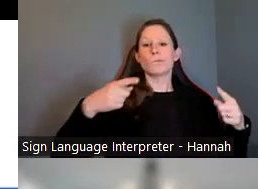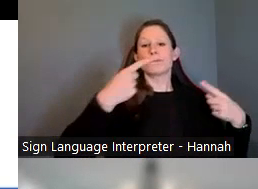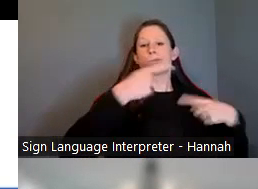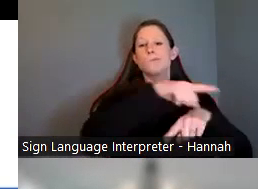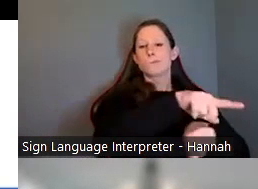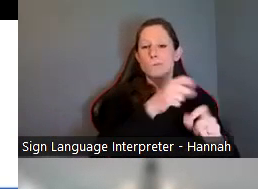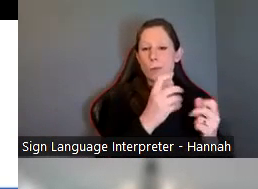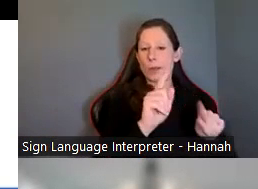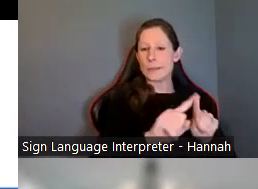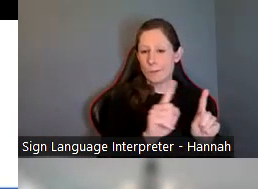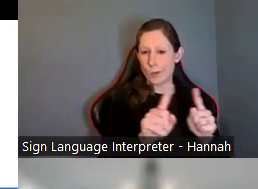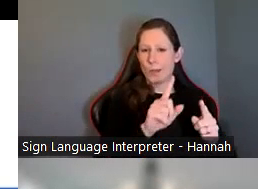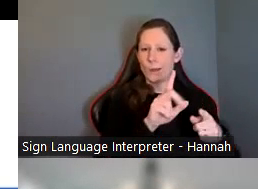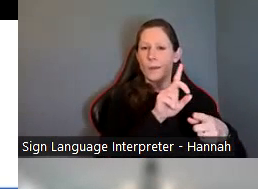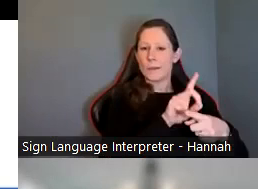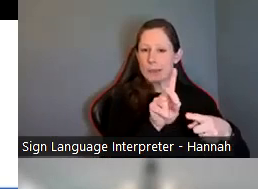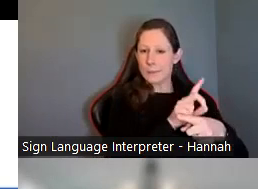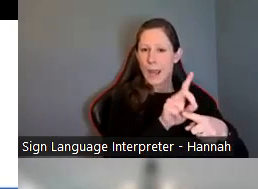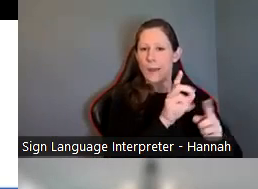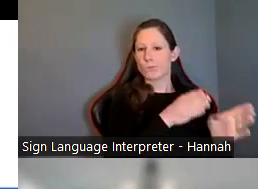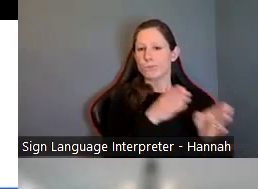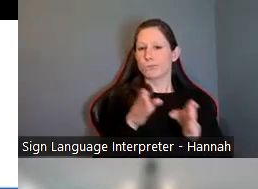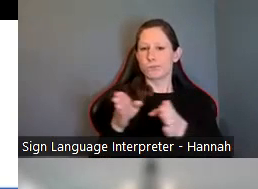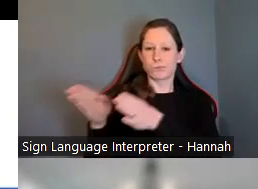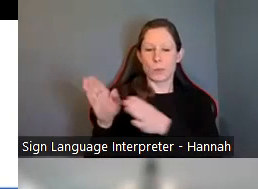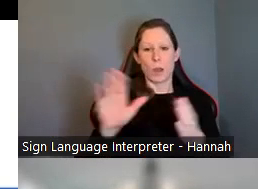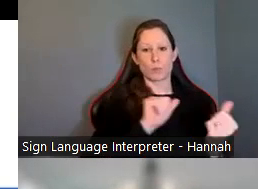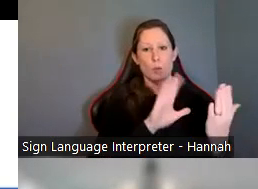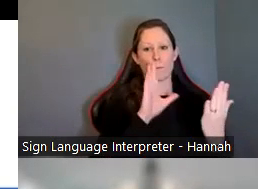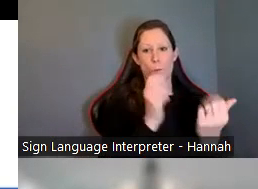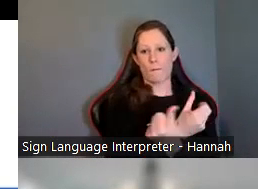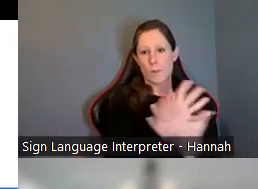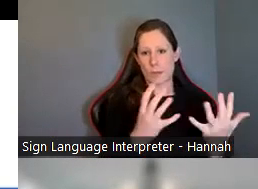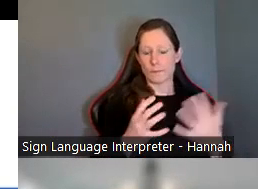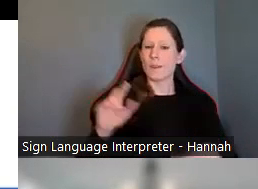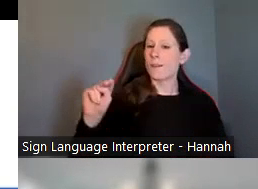the trance discipline nary approach for everything she does. Natasha, we are glad for everything you